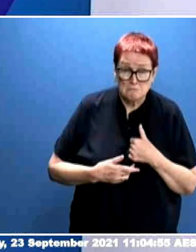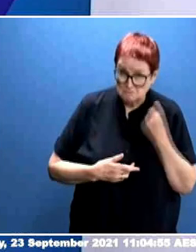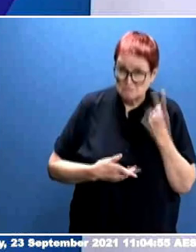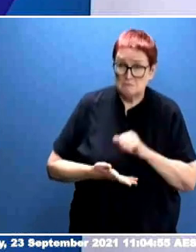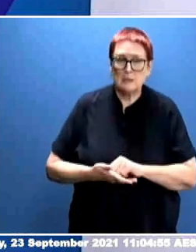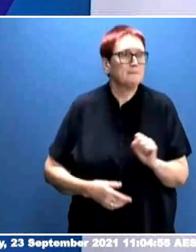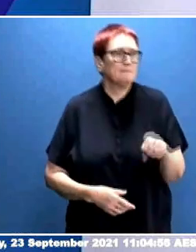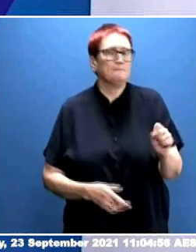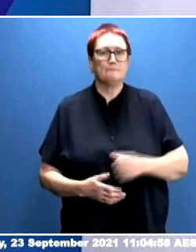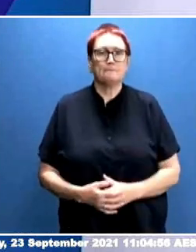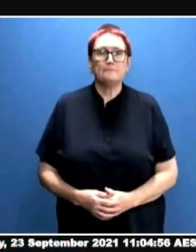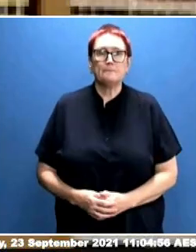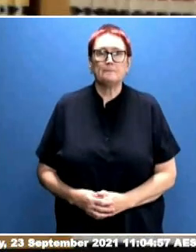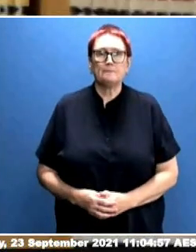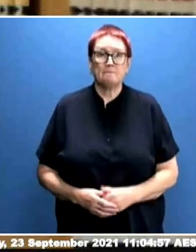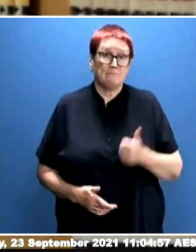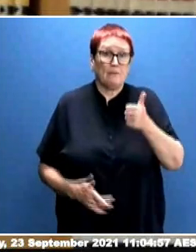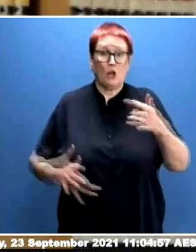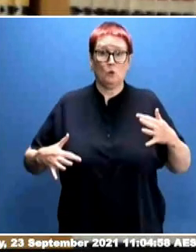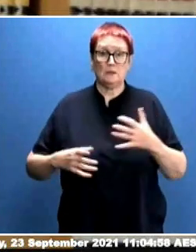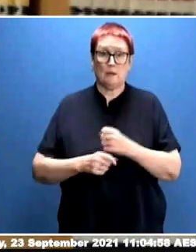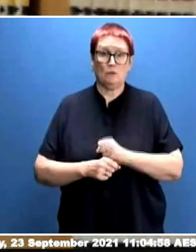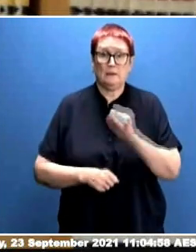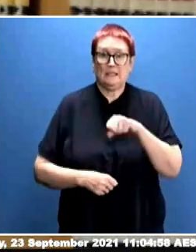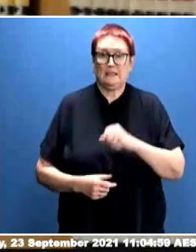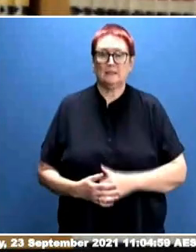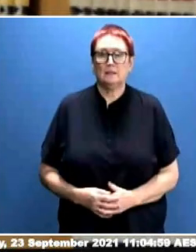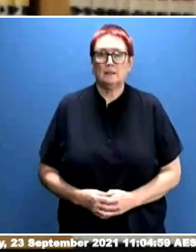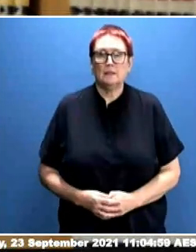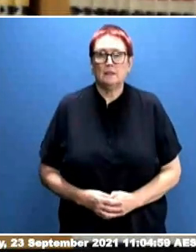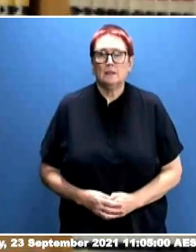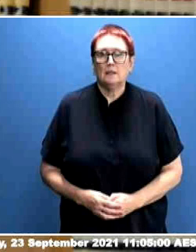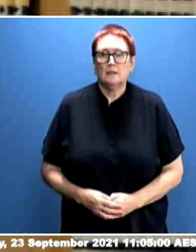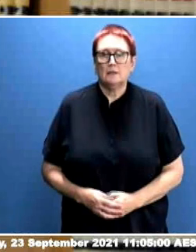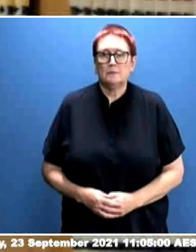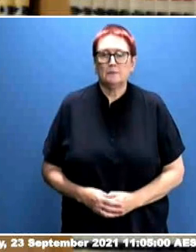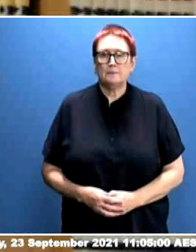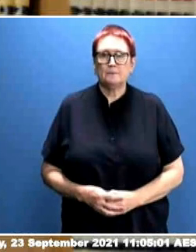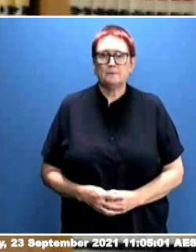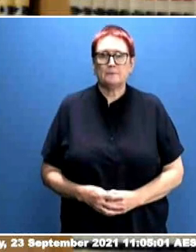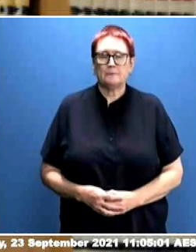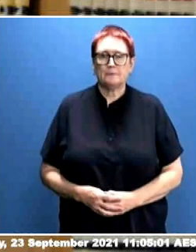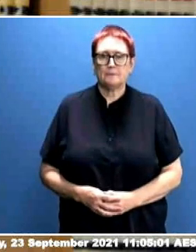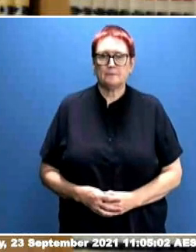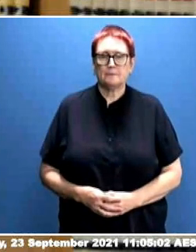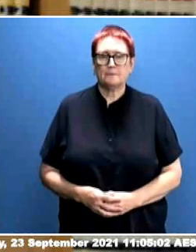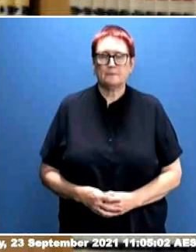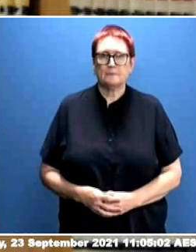Yes, that's a good summary of the report and what I'm suggesting and I think it would be, again it's about making sure